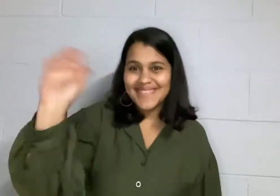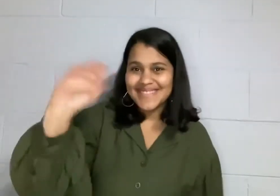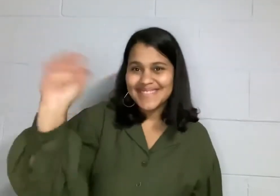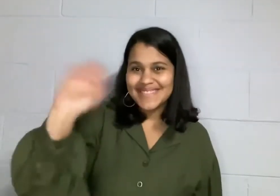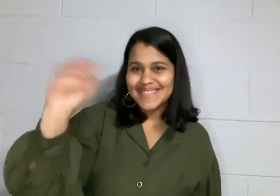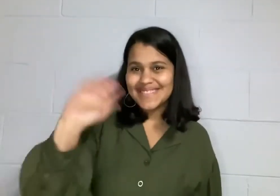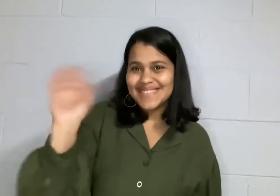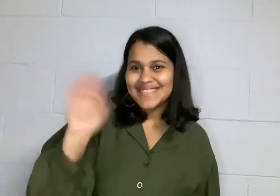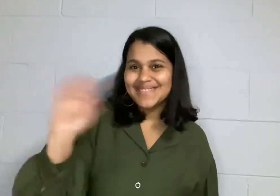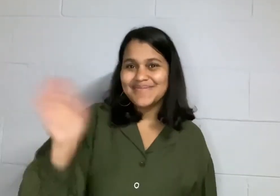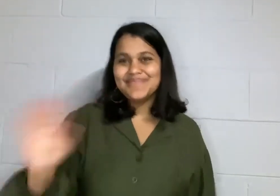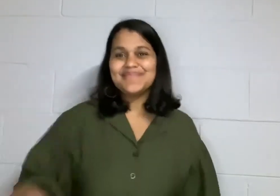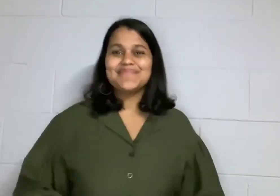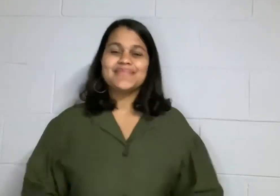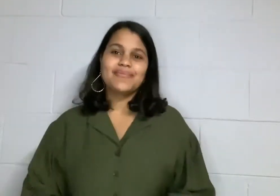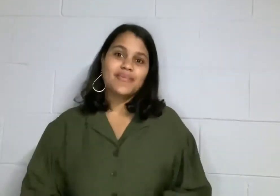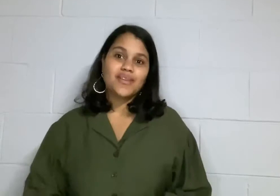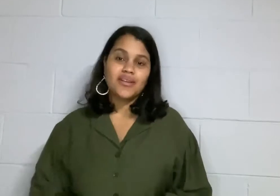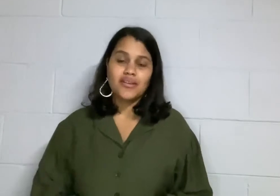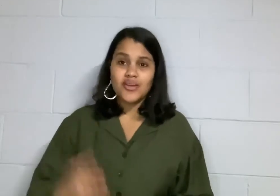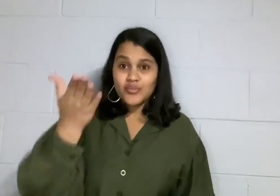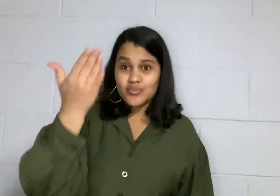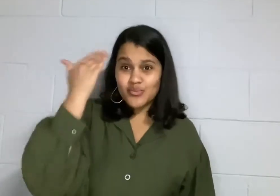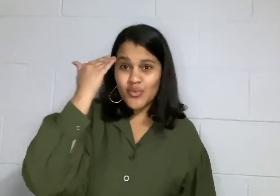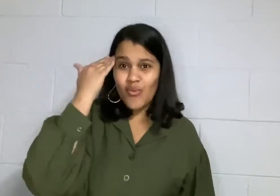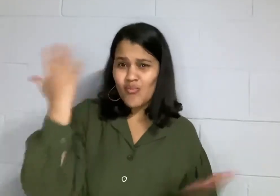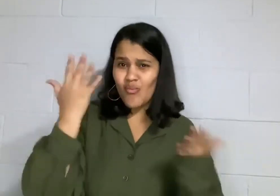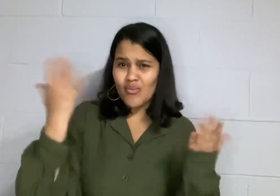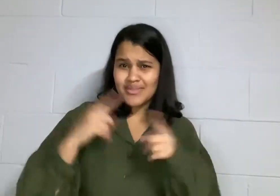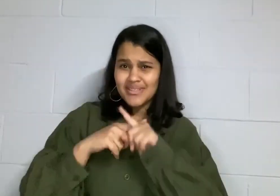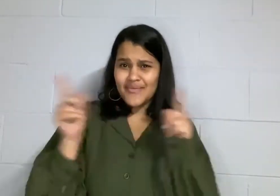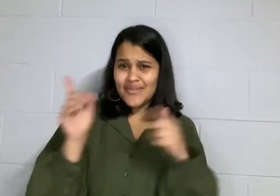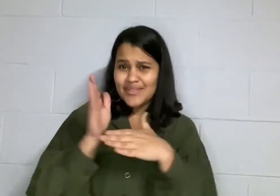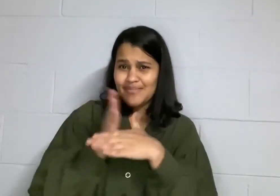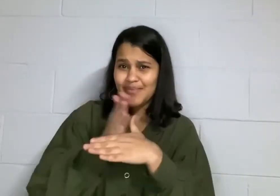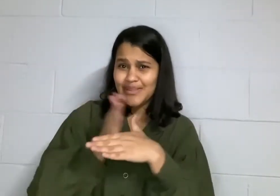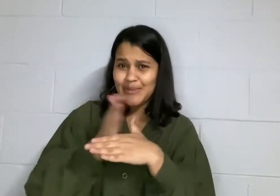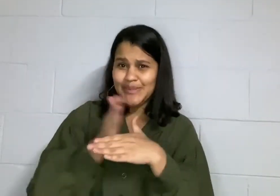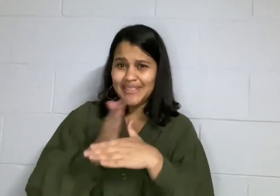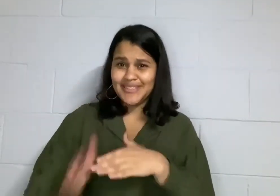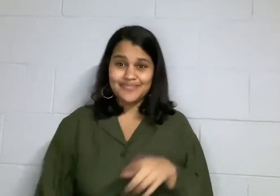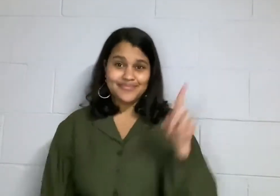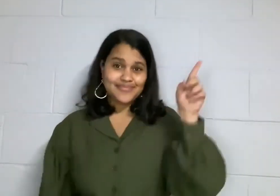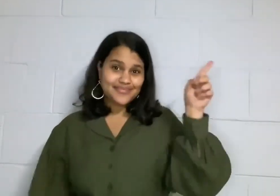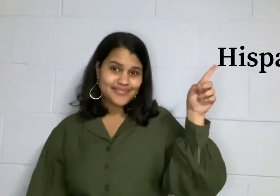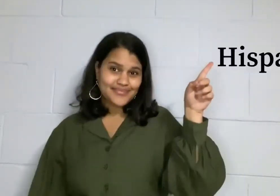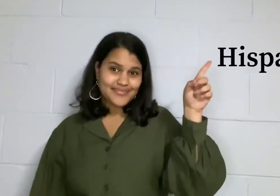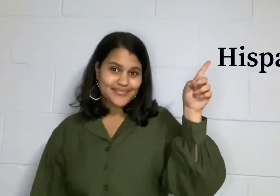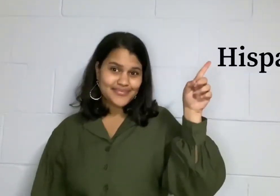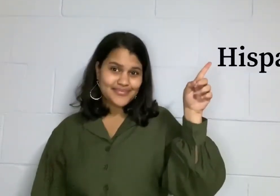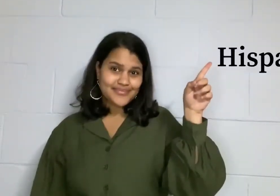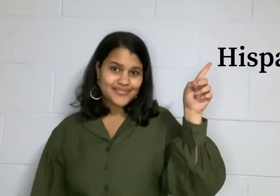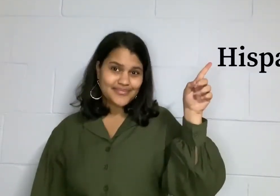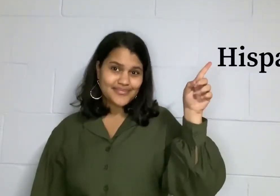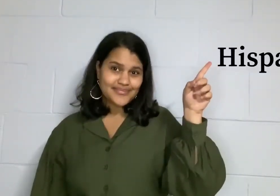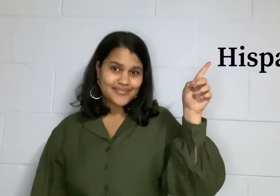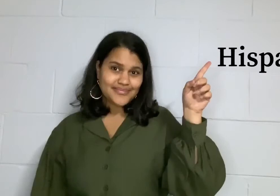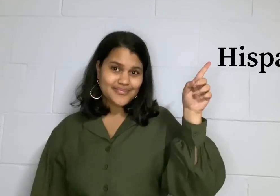Hi!! Do you know what the difference is between Hispanic and Latino??